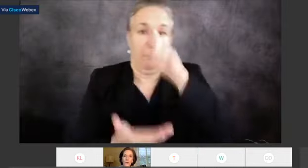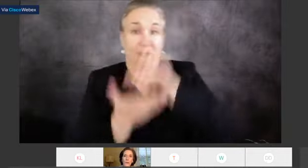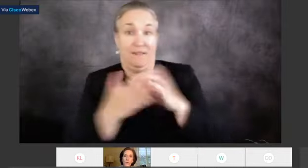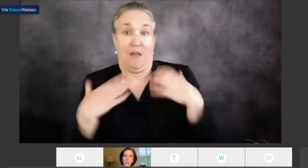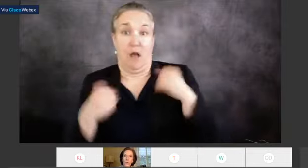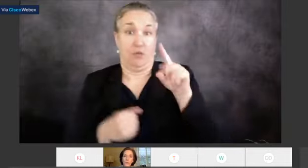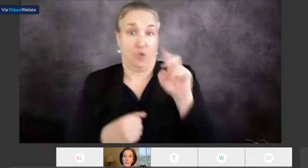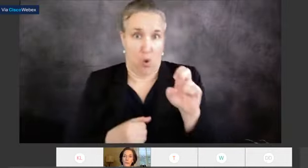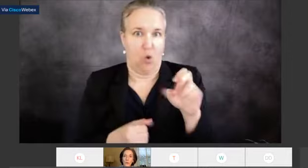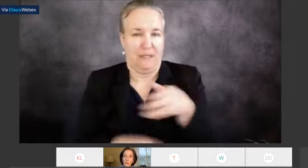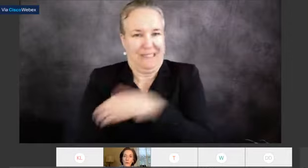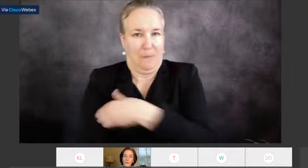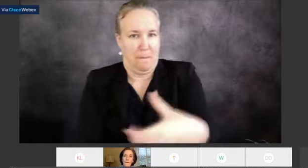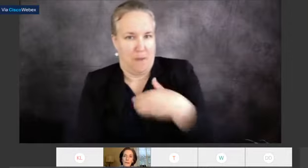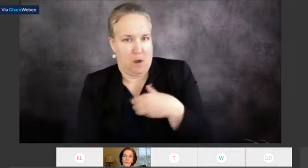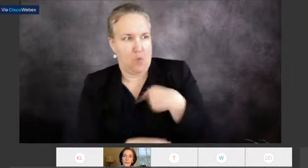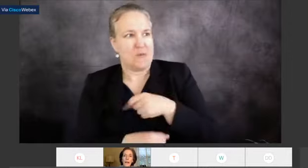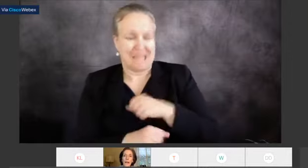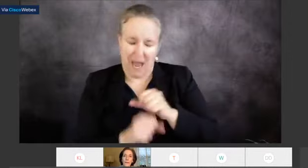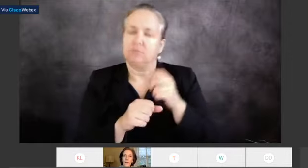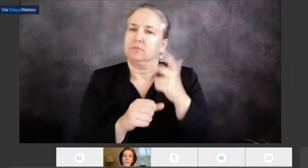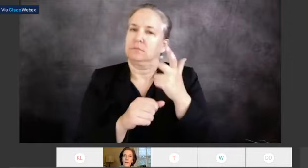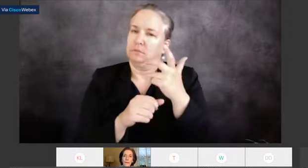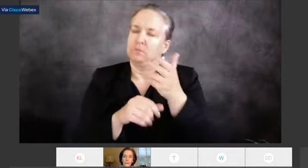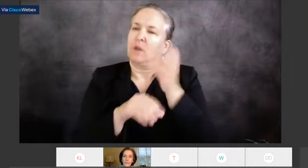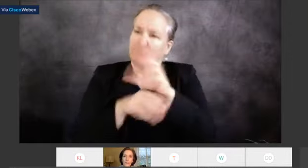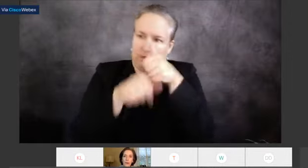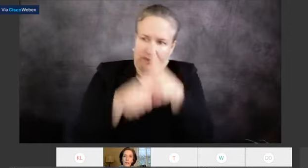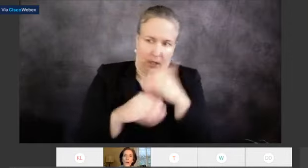to continue to enforce these limits as we see necessary